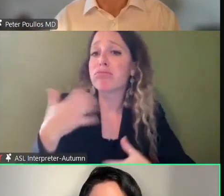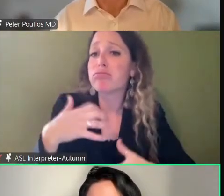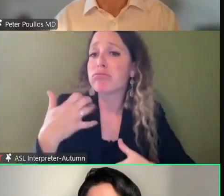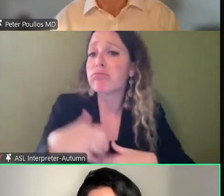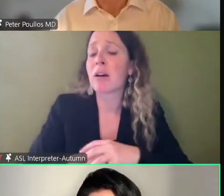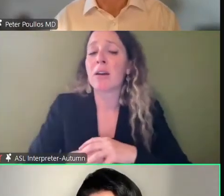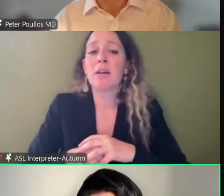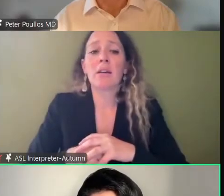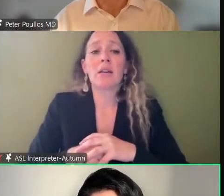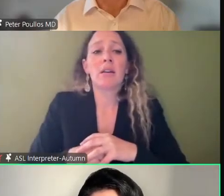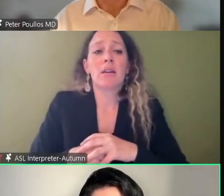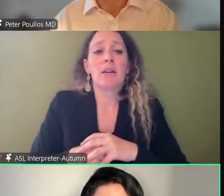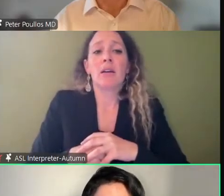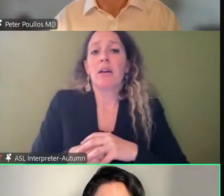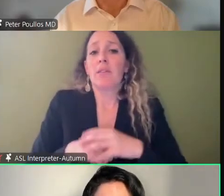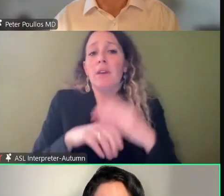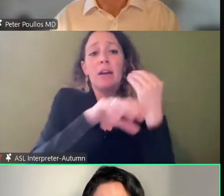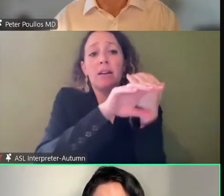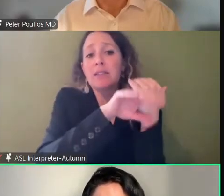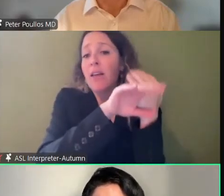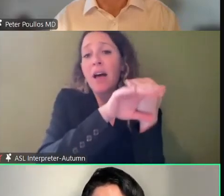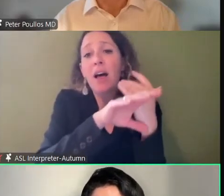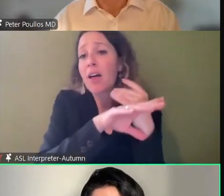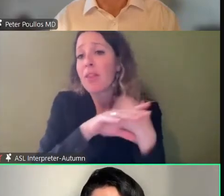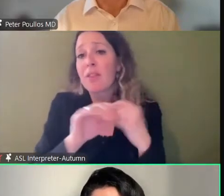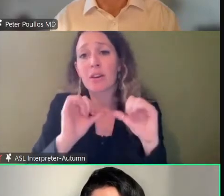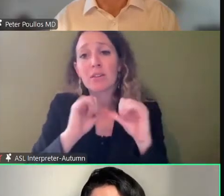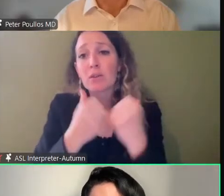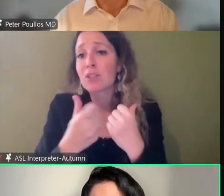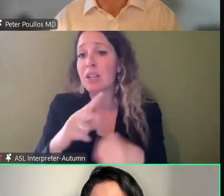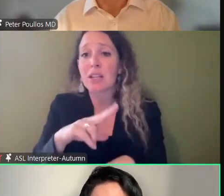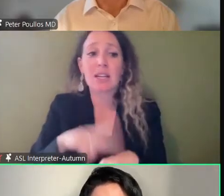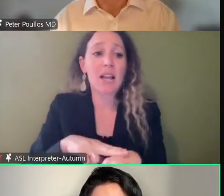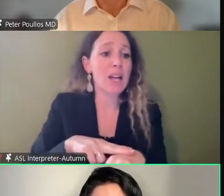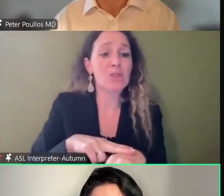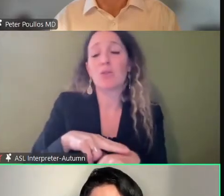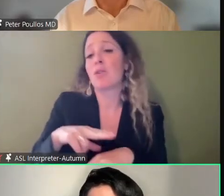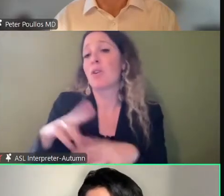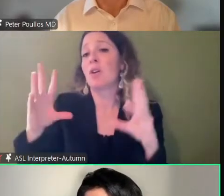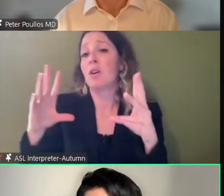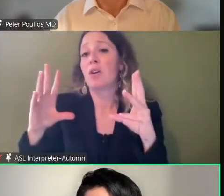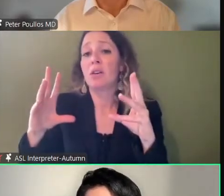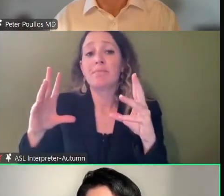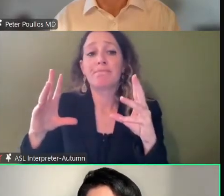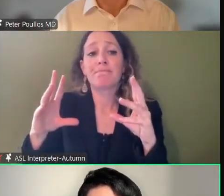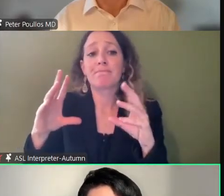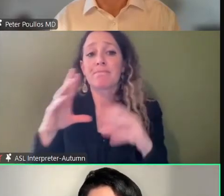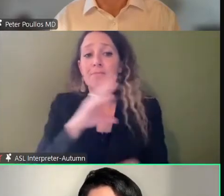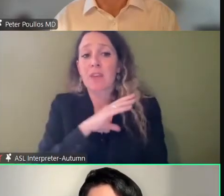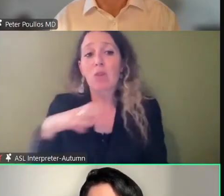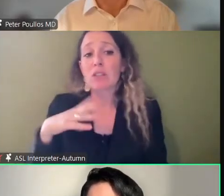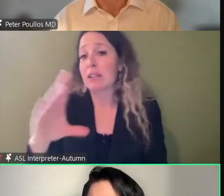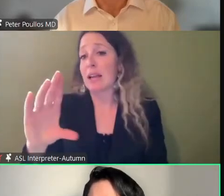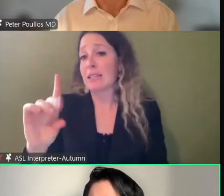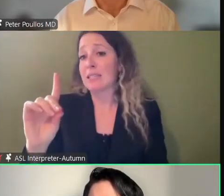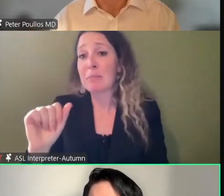immediately partnered with us. The National Council on Disability, generous not only agreed